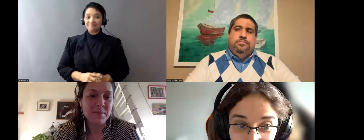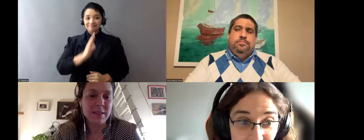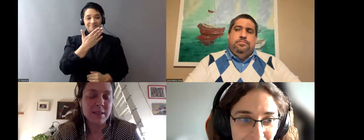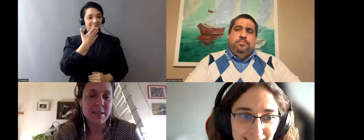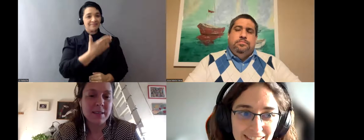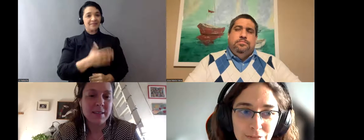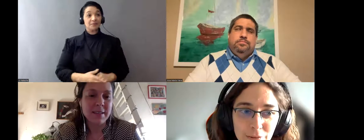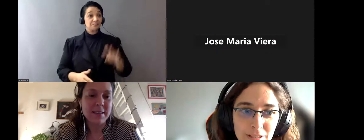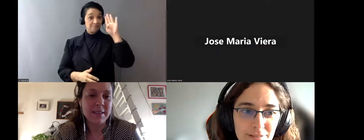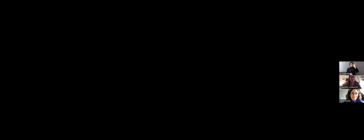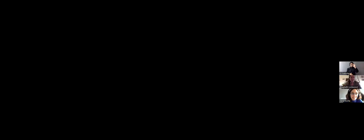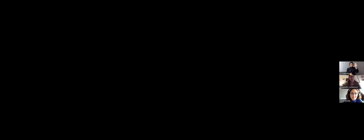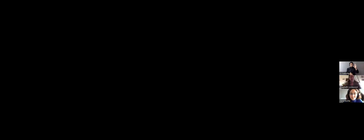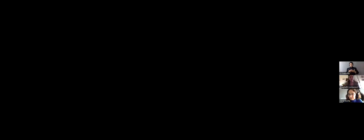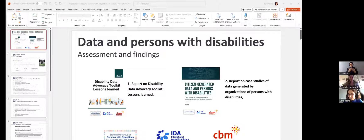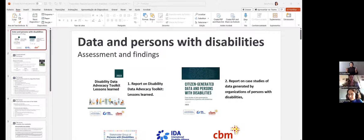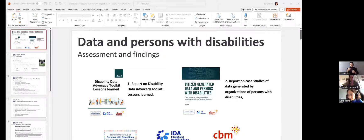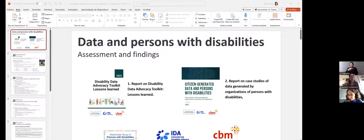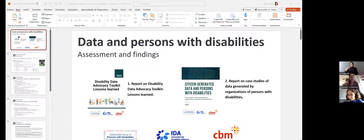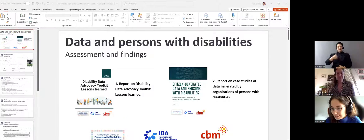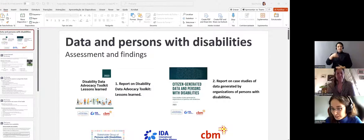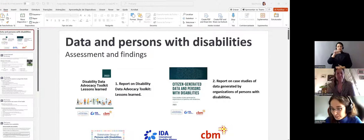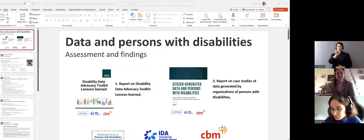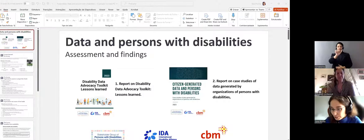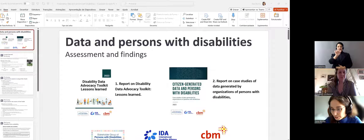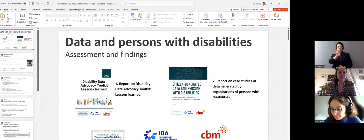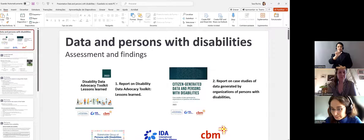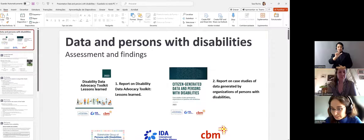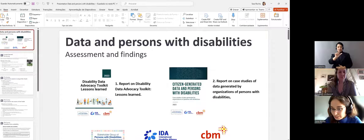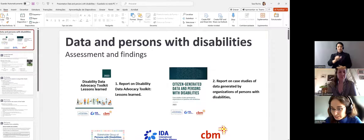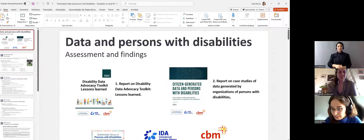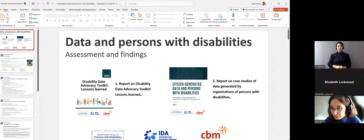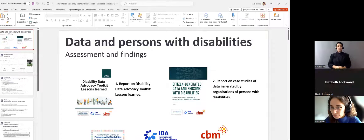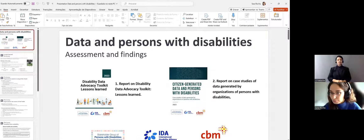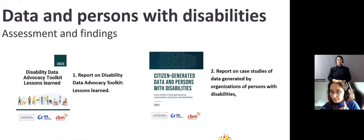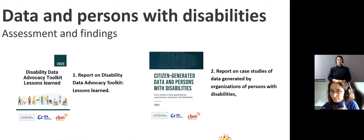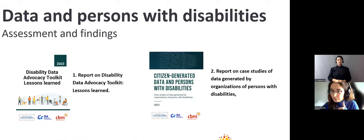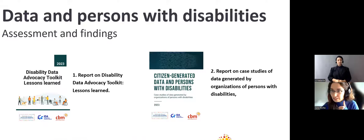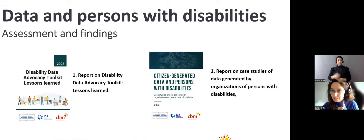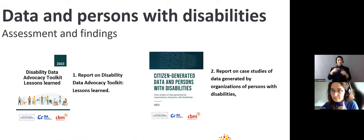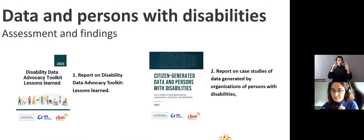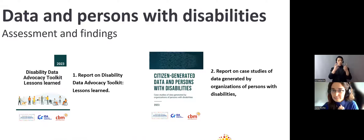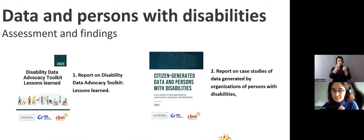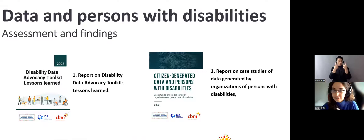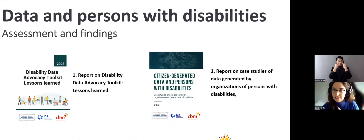Hi, everyone, I'm Sara. I will share my screen.